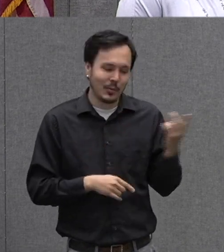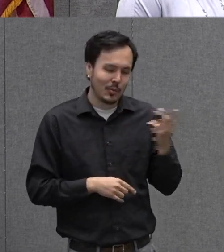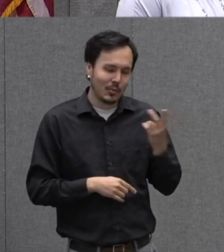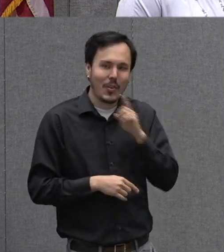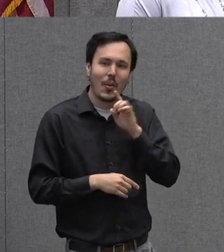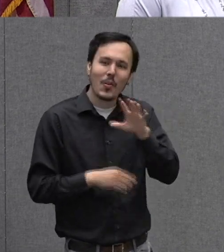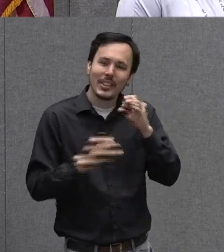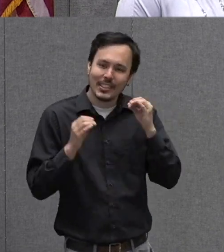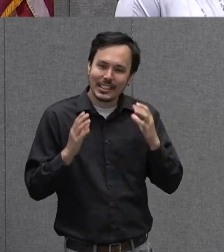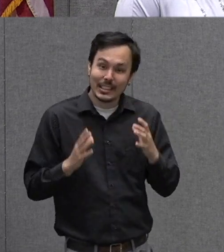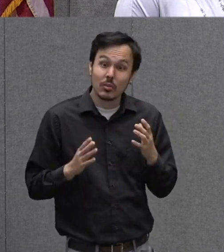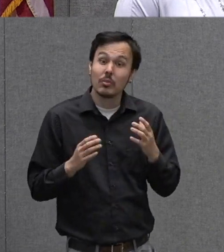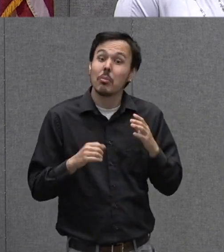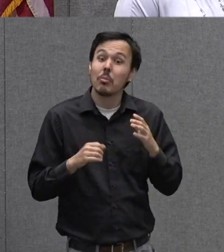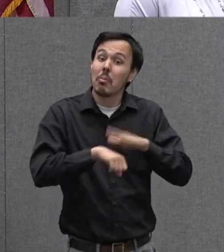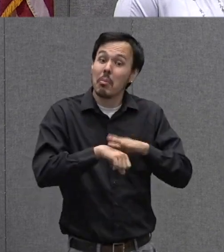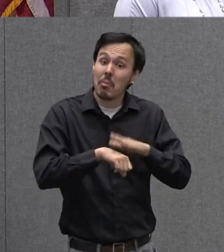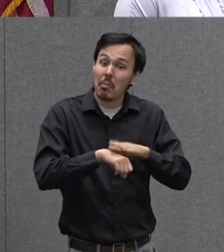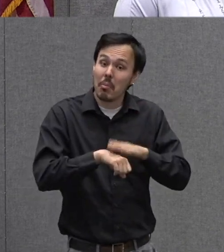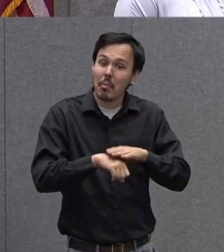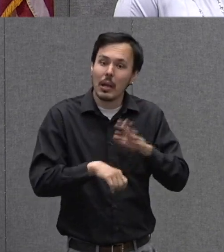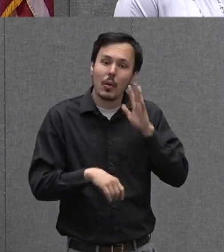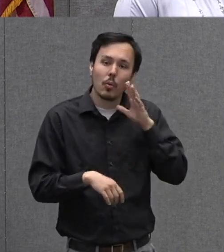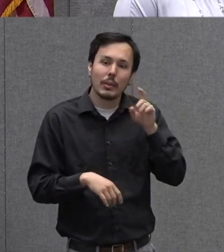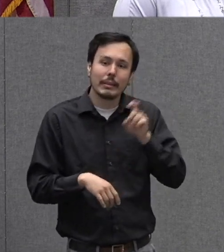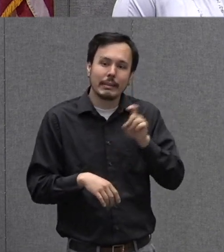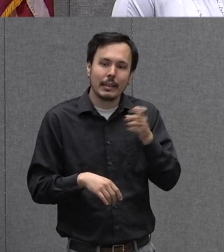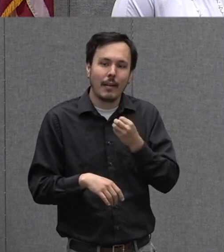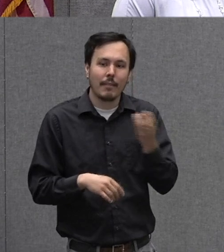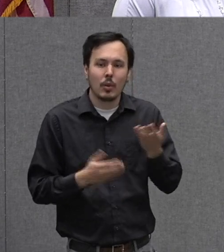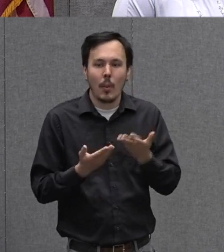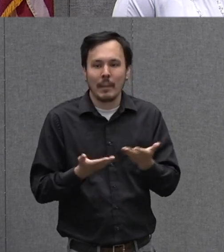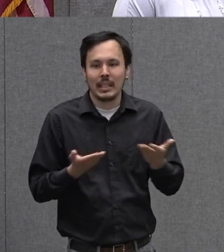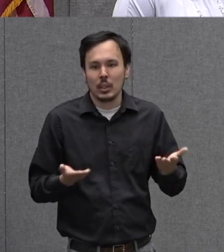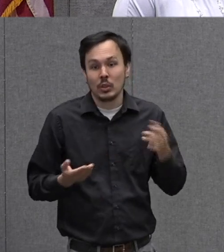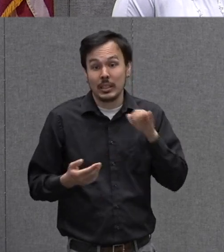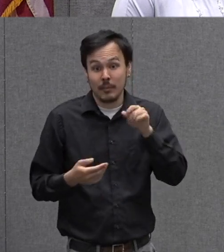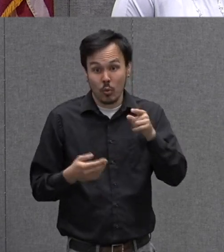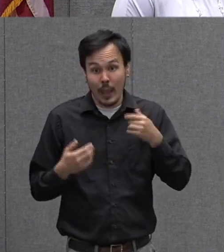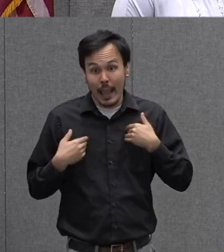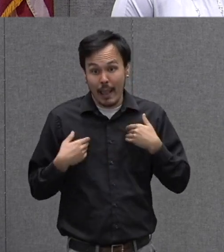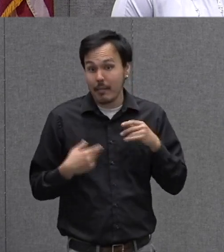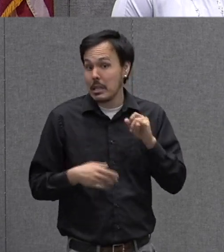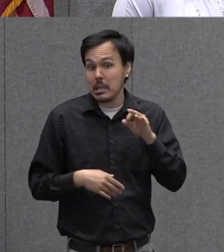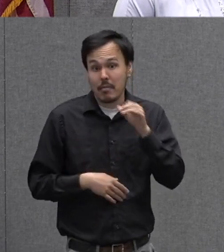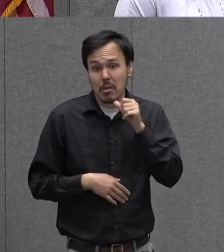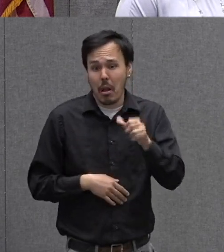we're just gonna give you a heads up, you will need a couple materials if you have access to them. If you don't, that's okay too.